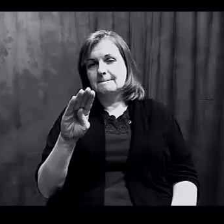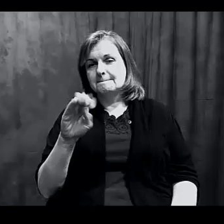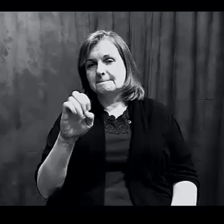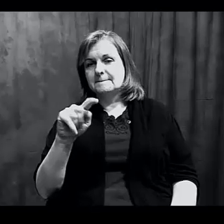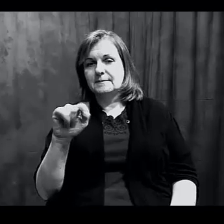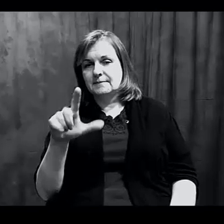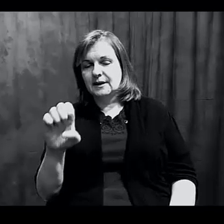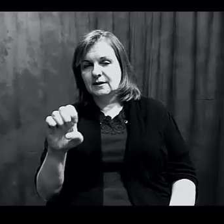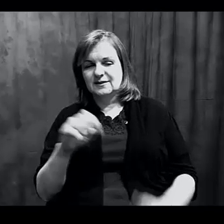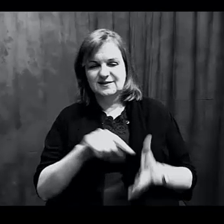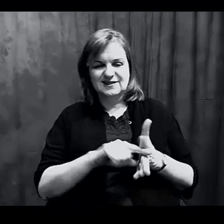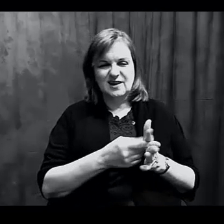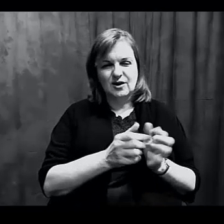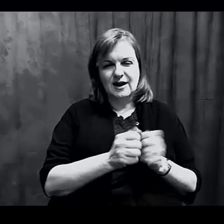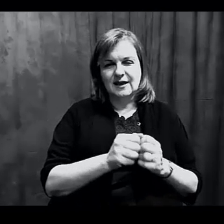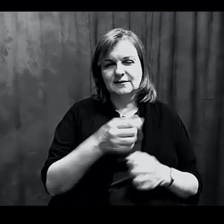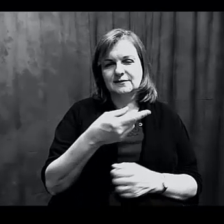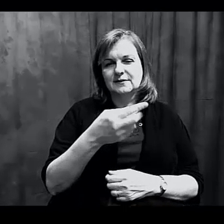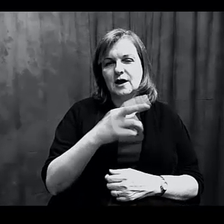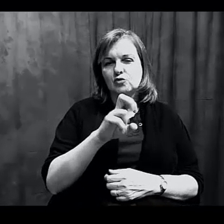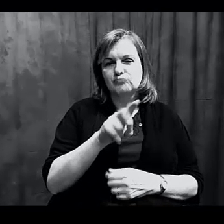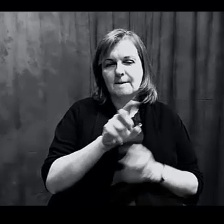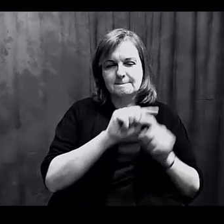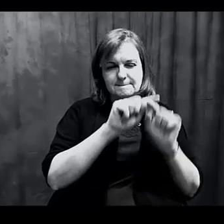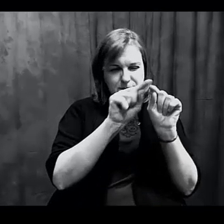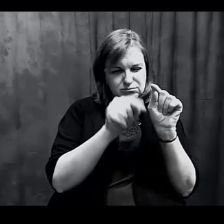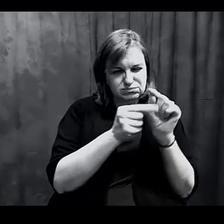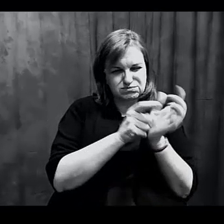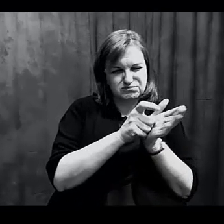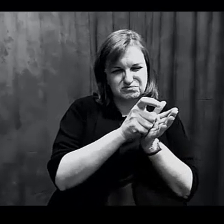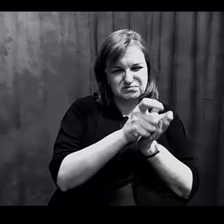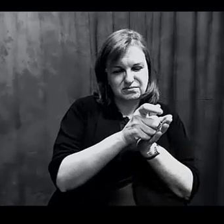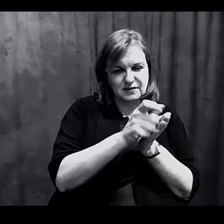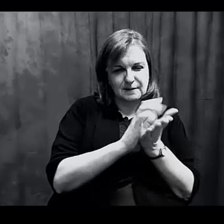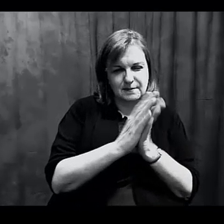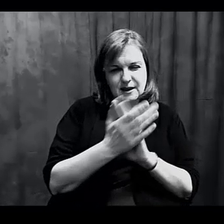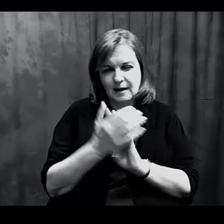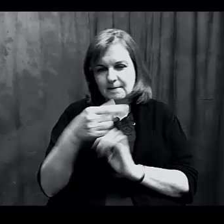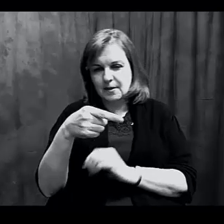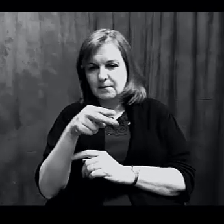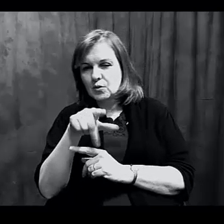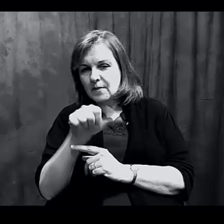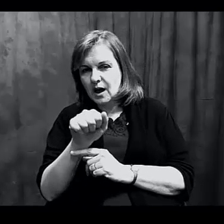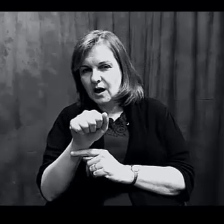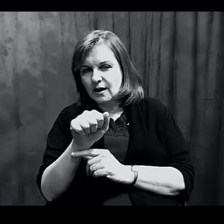of thing into this pupa stage and then eventually into our adult.